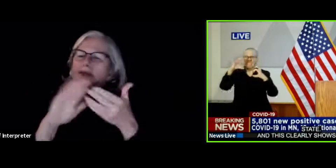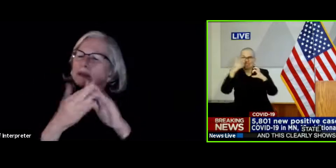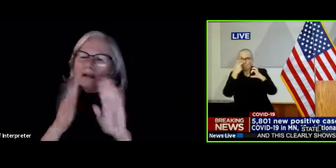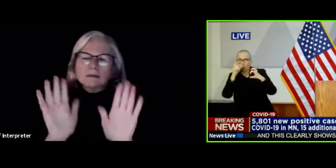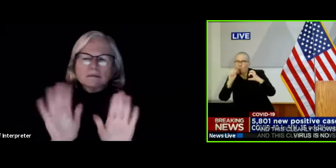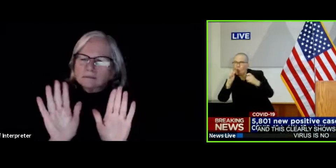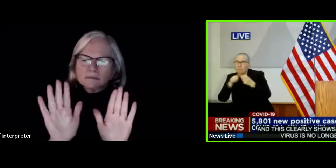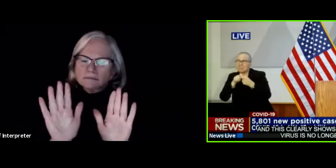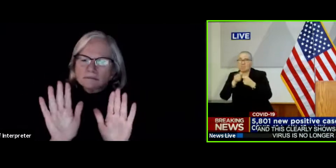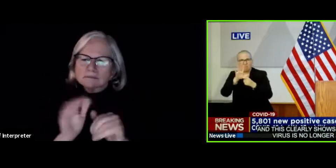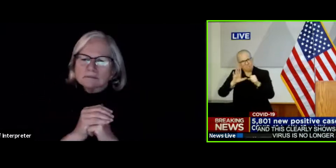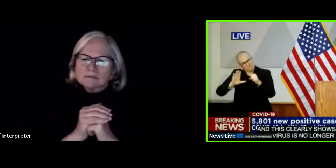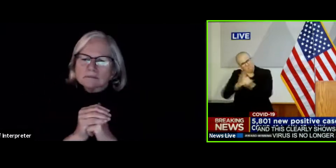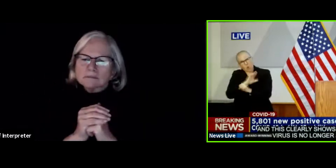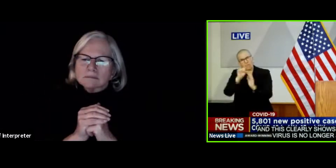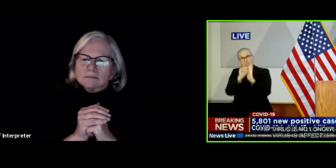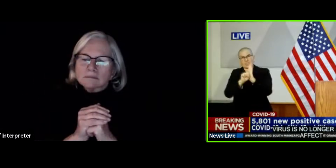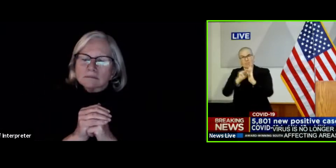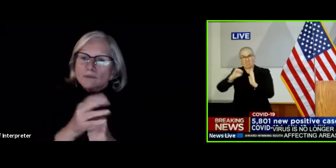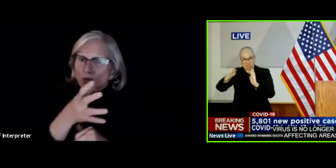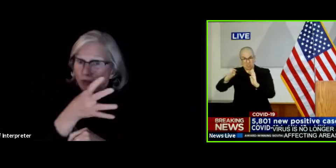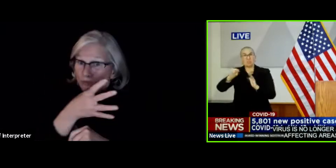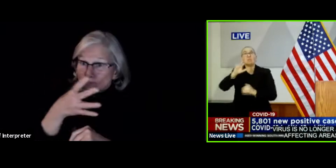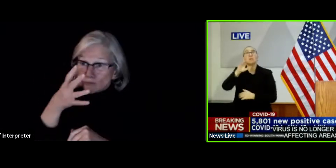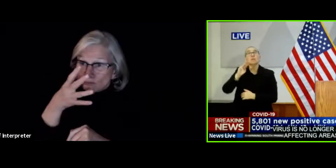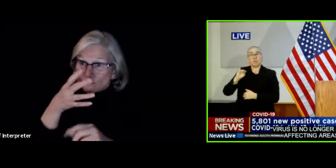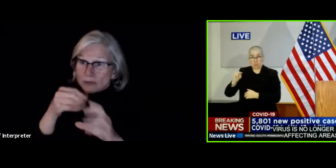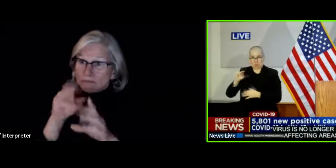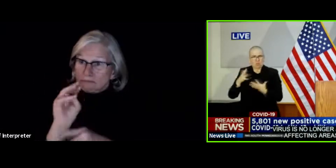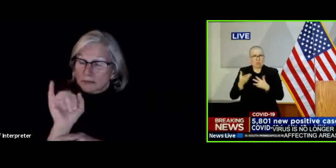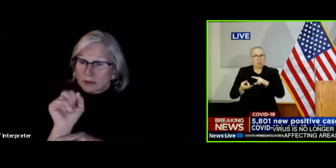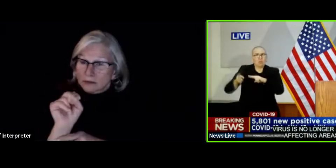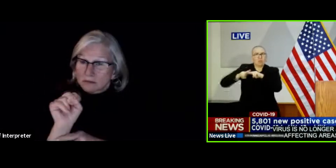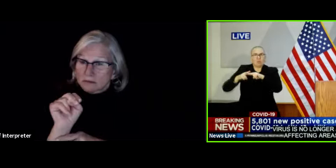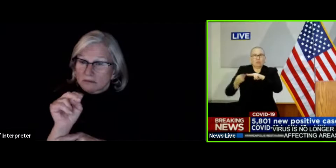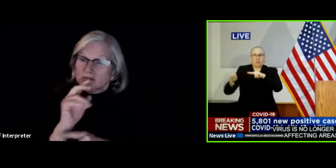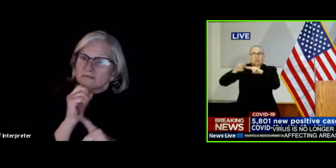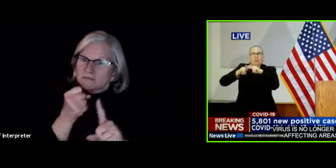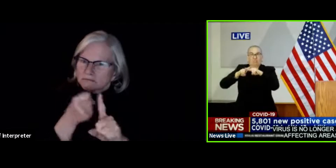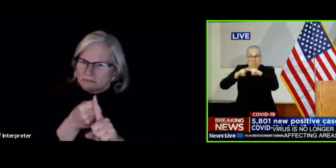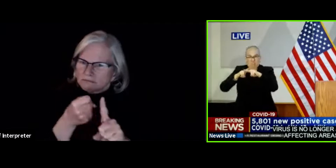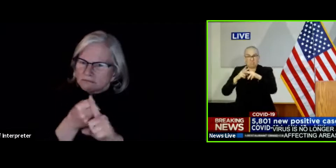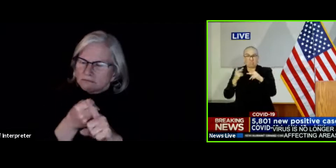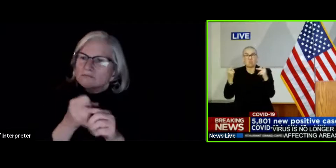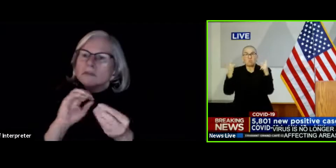CONTINUES TO BE HIGHER THAN RATES IN THE TWIN CITIES, METRO AREA. THE DARKER COLORS THAT YOU SEE HERE